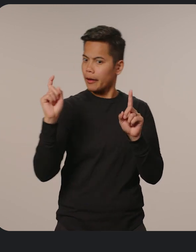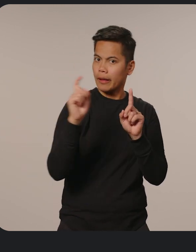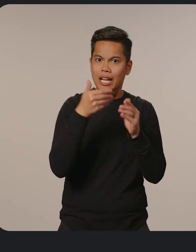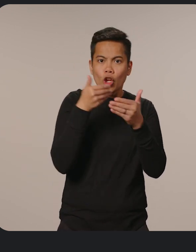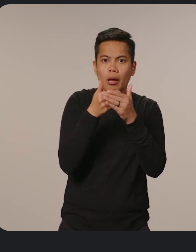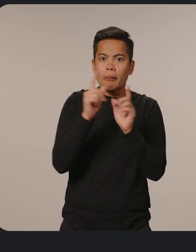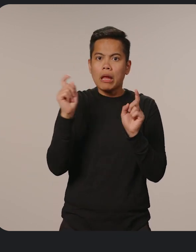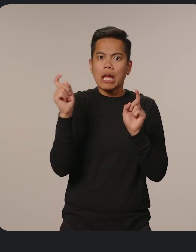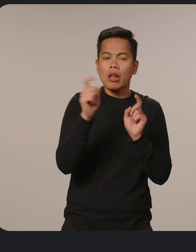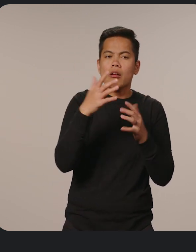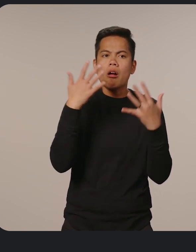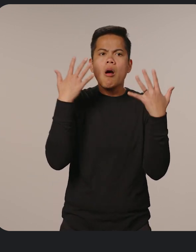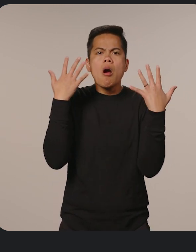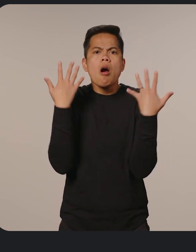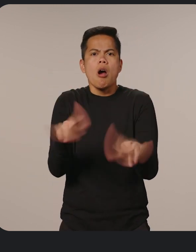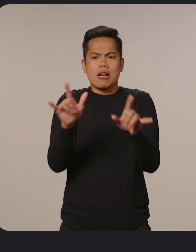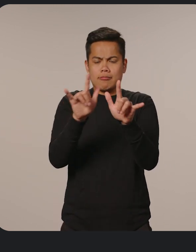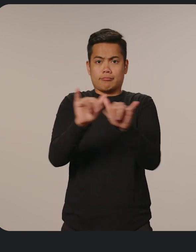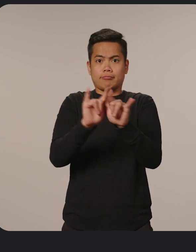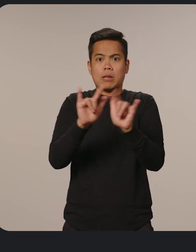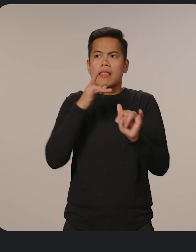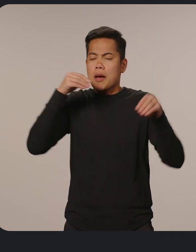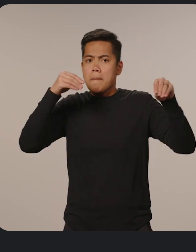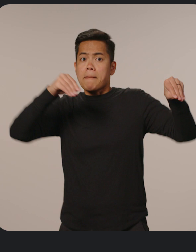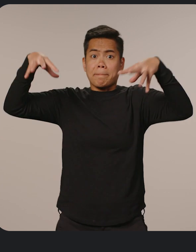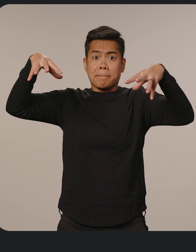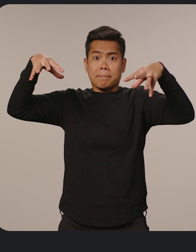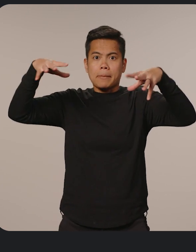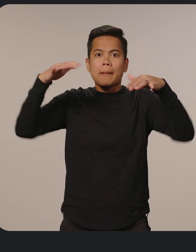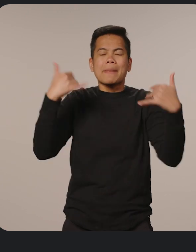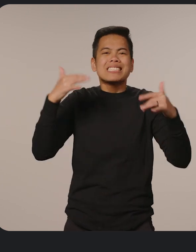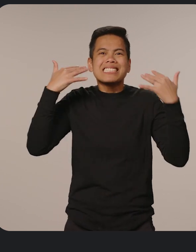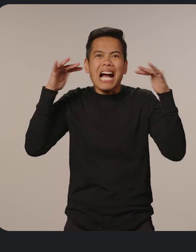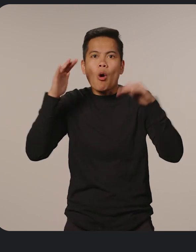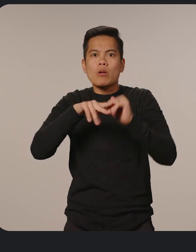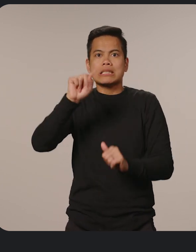and playing a sound from your TV? With the help of automations, there